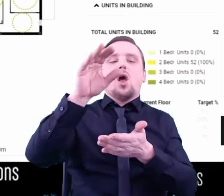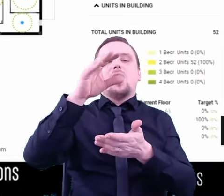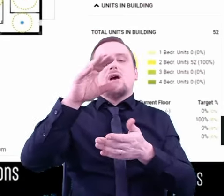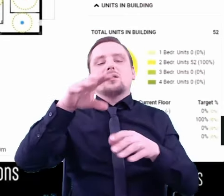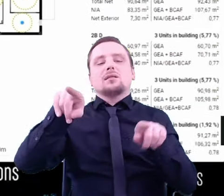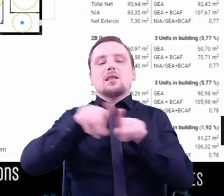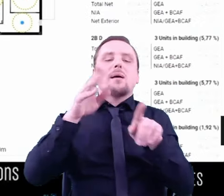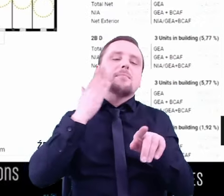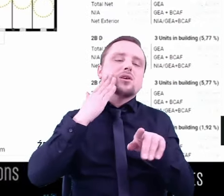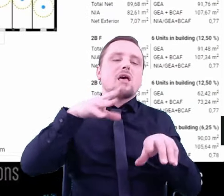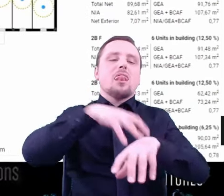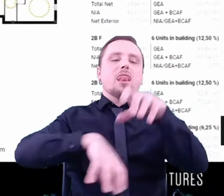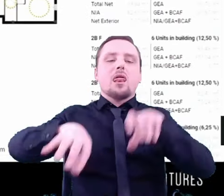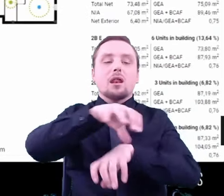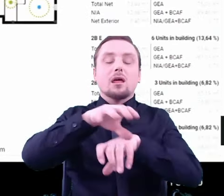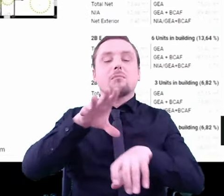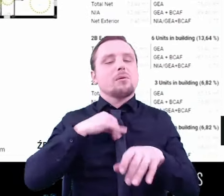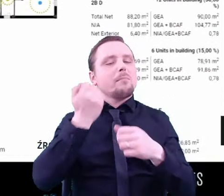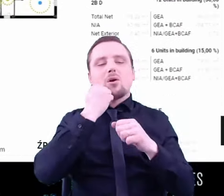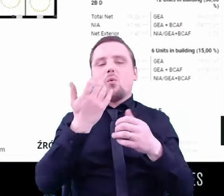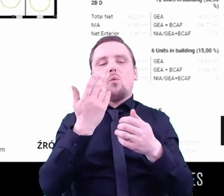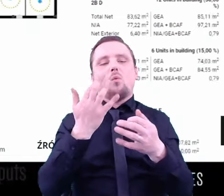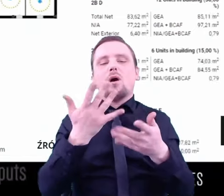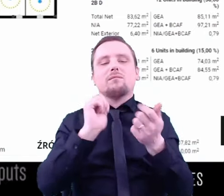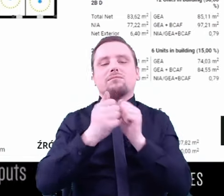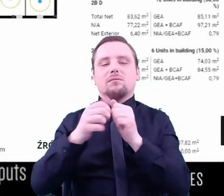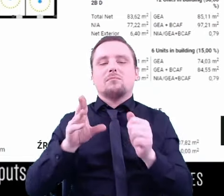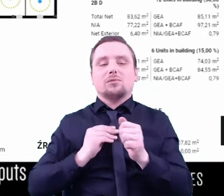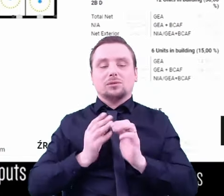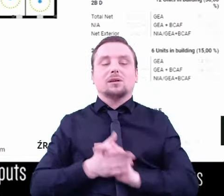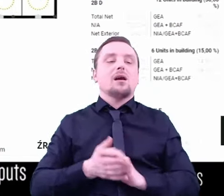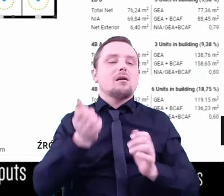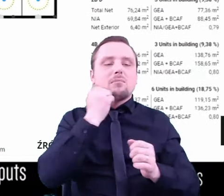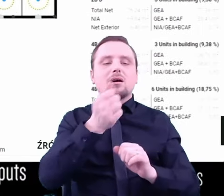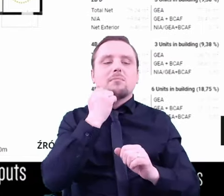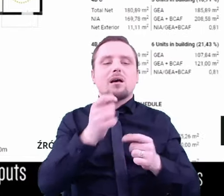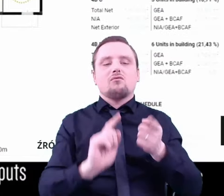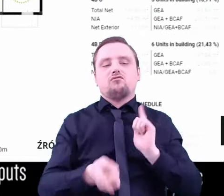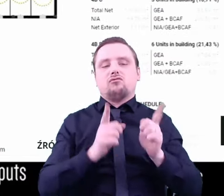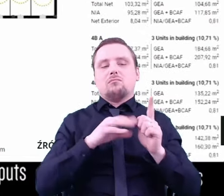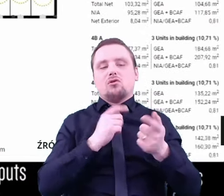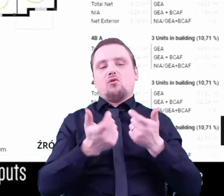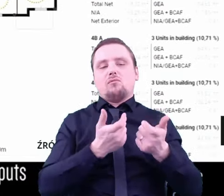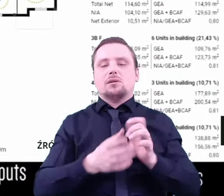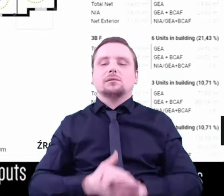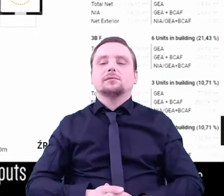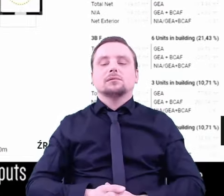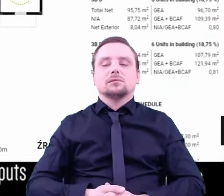Please notice how quickly they can be quickly transformed into a 3D model,